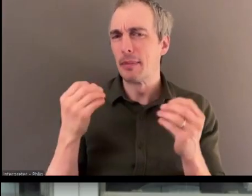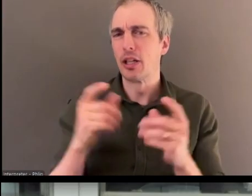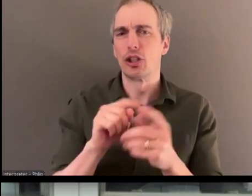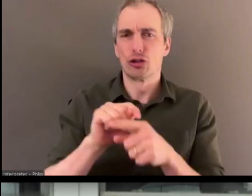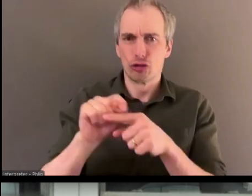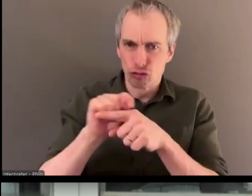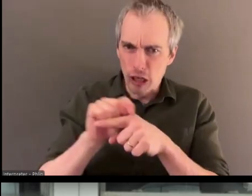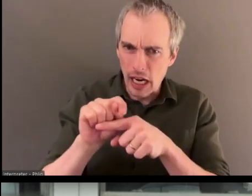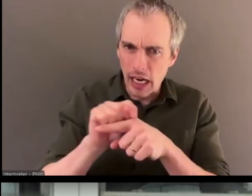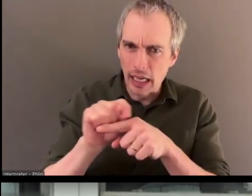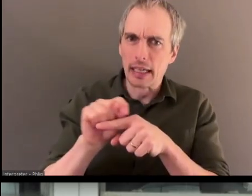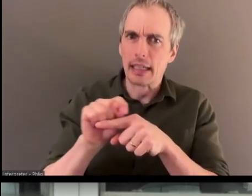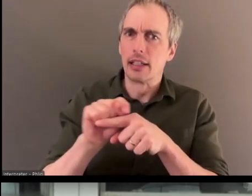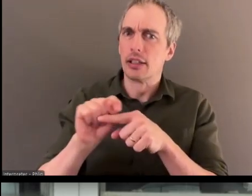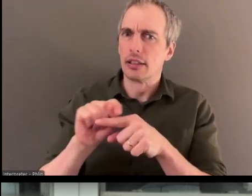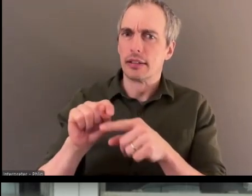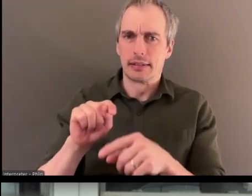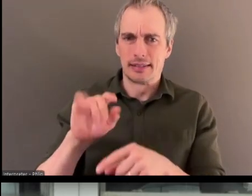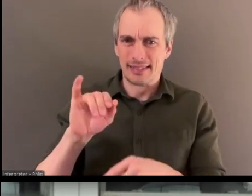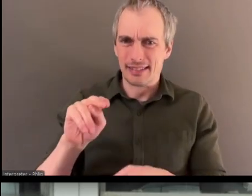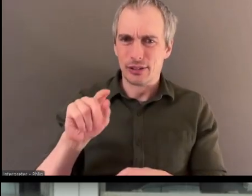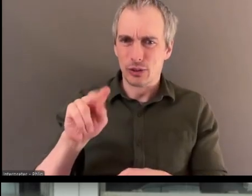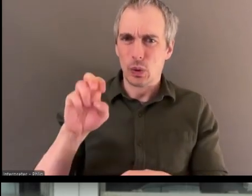And that was the big unlock of what we're doing.